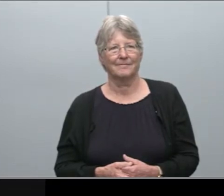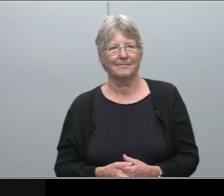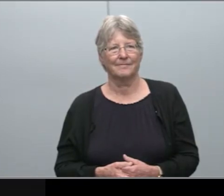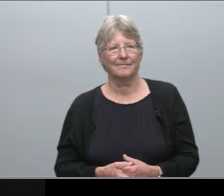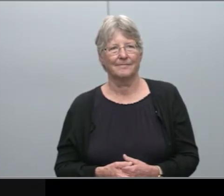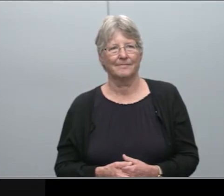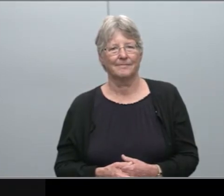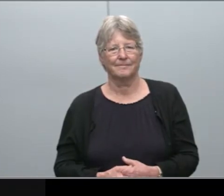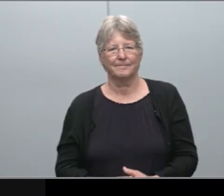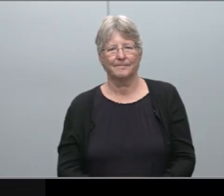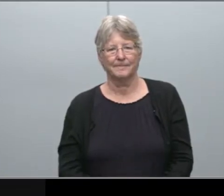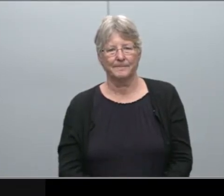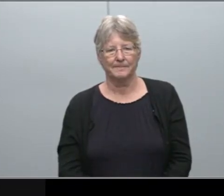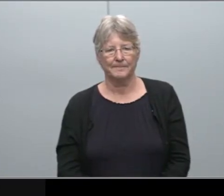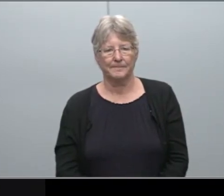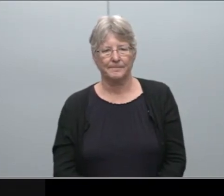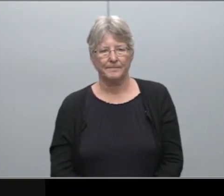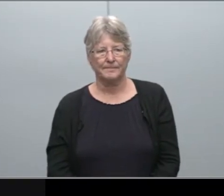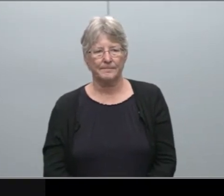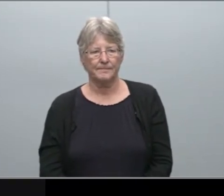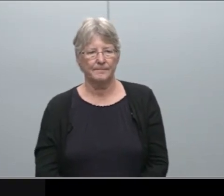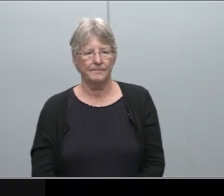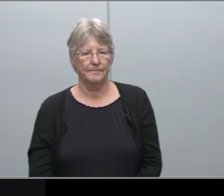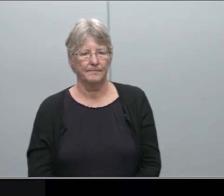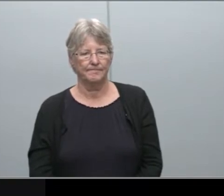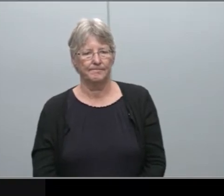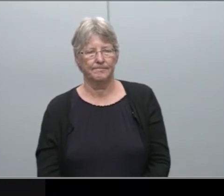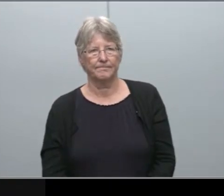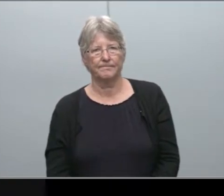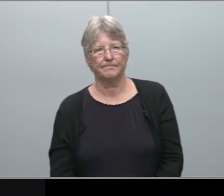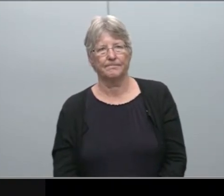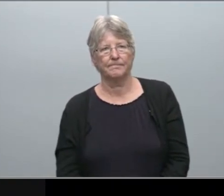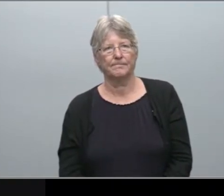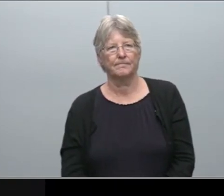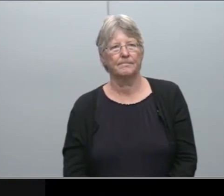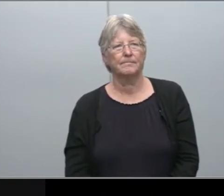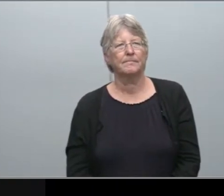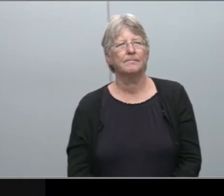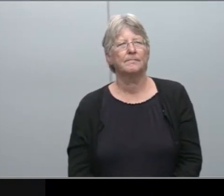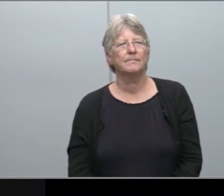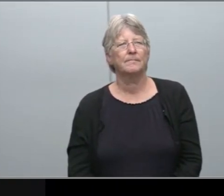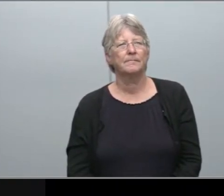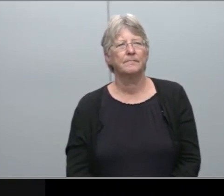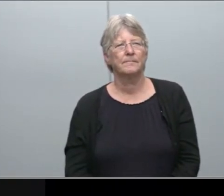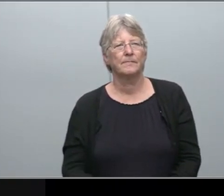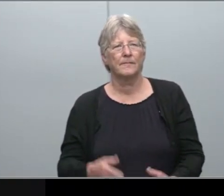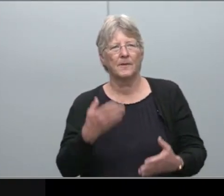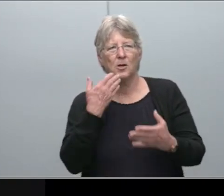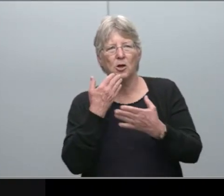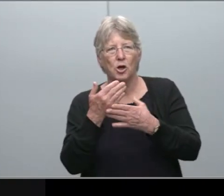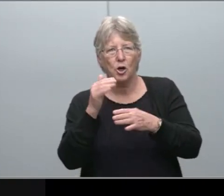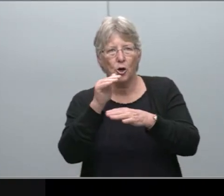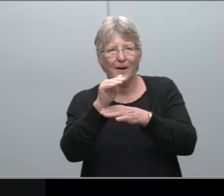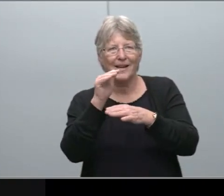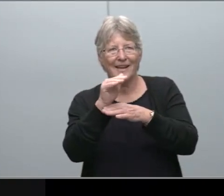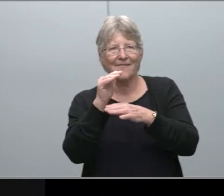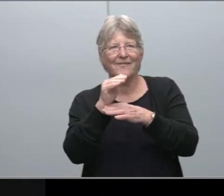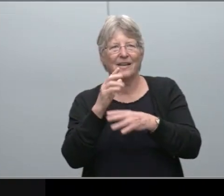based on what I understand, in January it's gonna open up. Orange County opened up already.